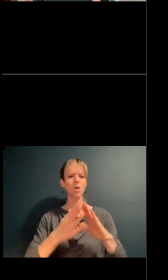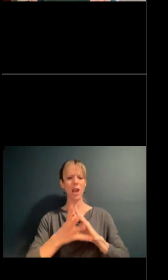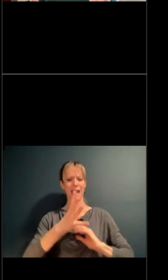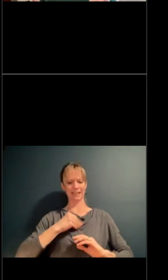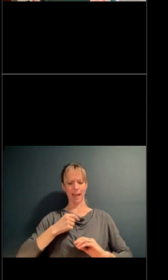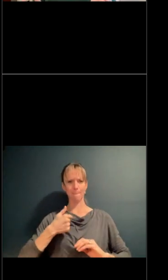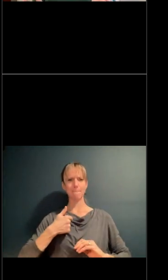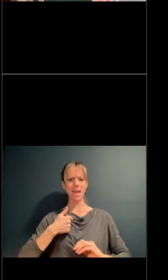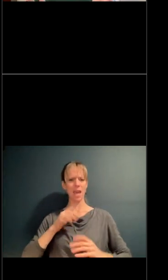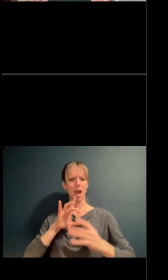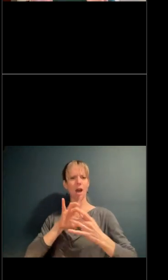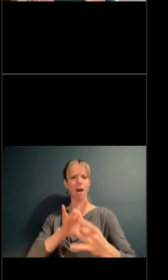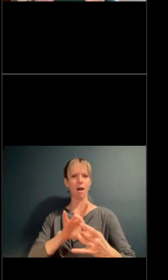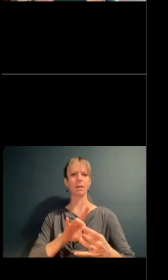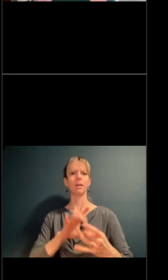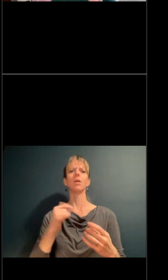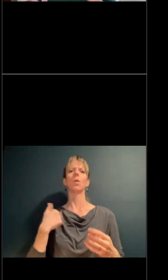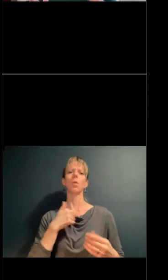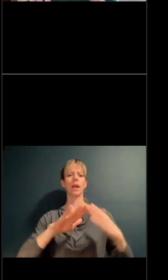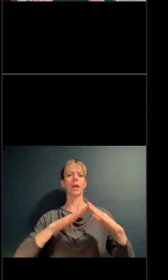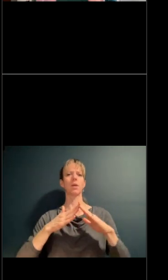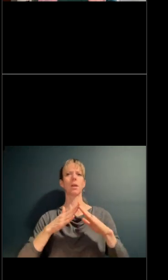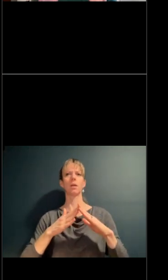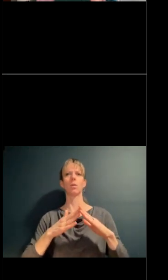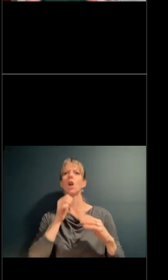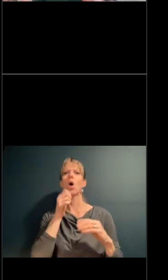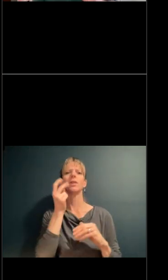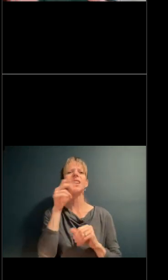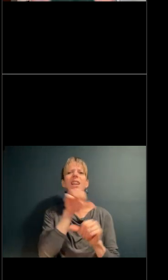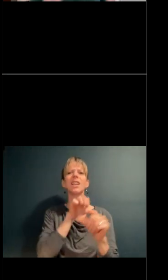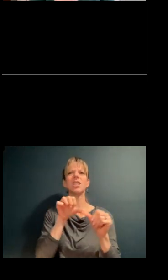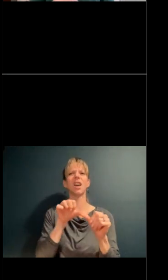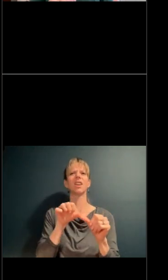of place as a community, when we stop seeing each other as the ins and outs.